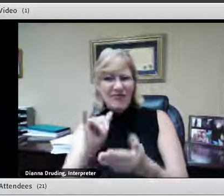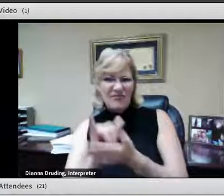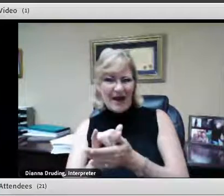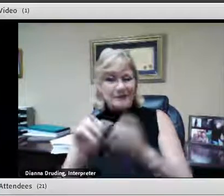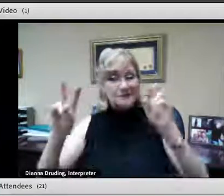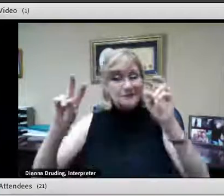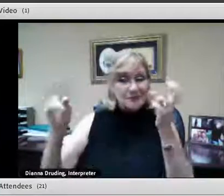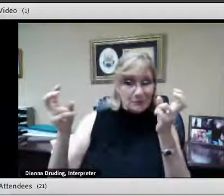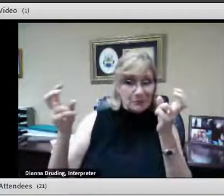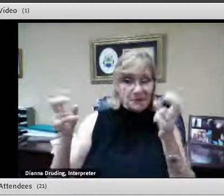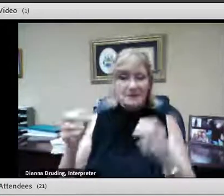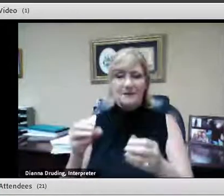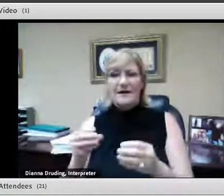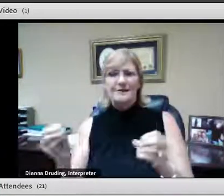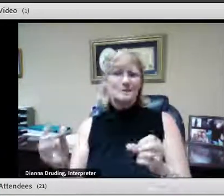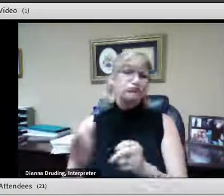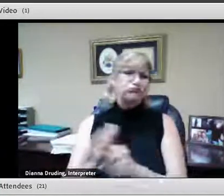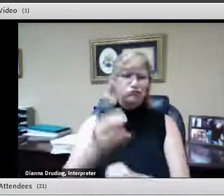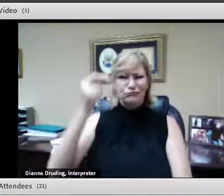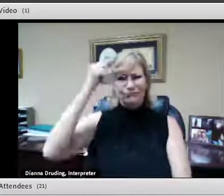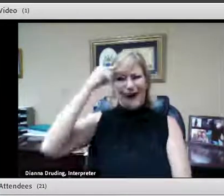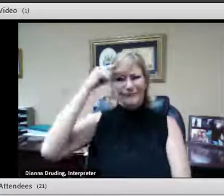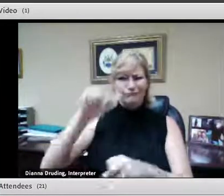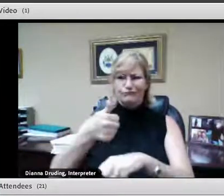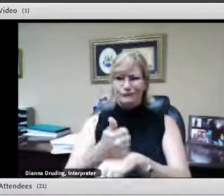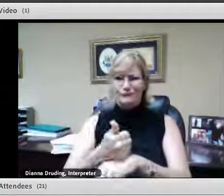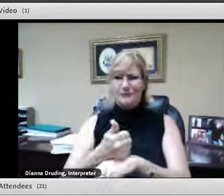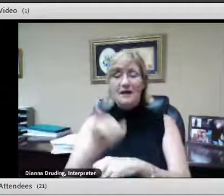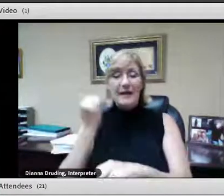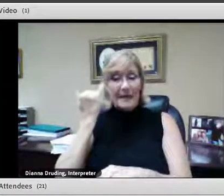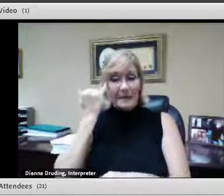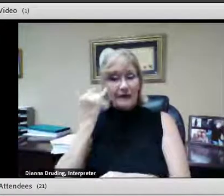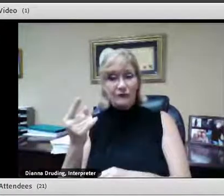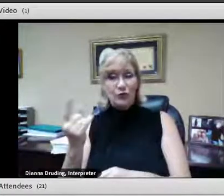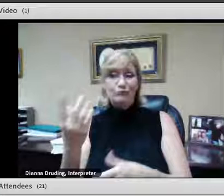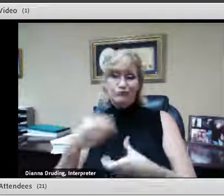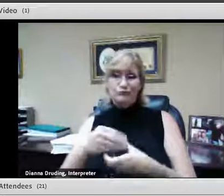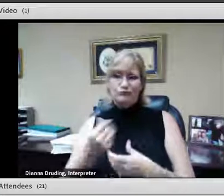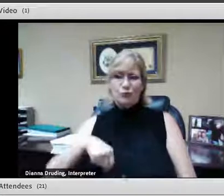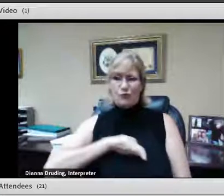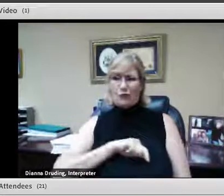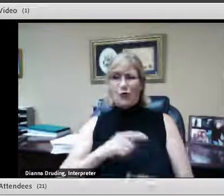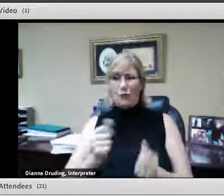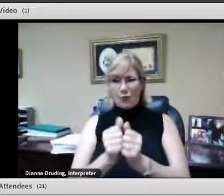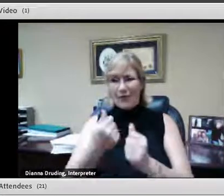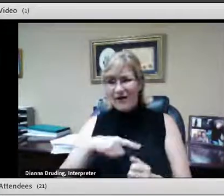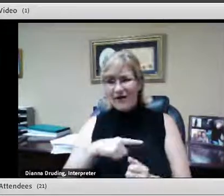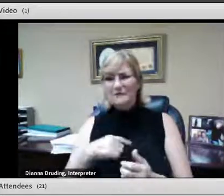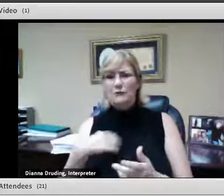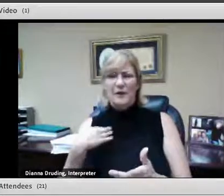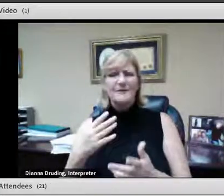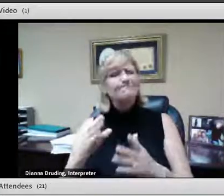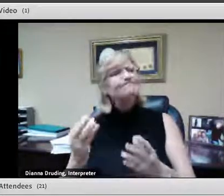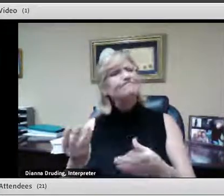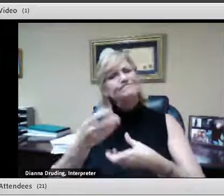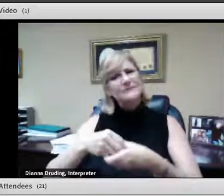It's a whole mind-set. If you've been with us before, you know our spiel. It puts together creativity, problem solving,